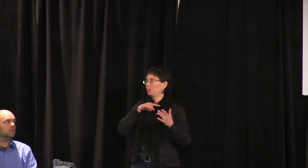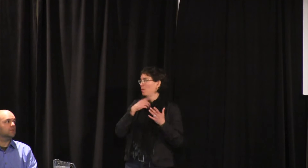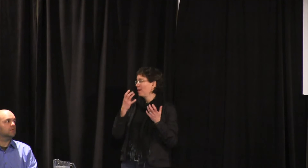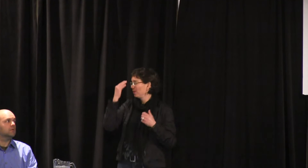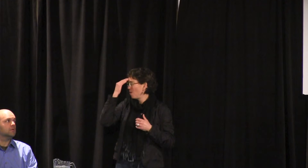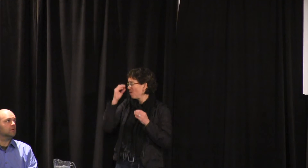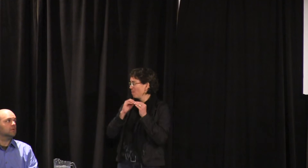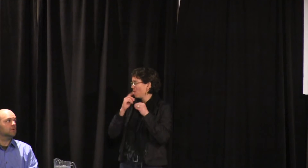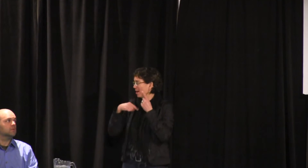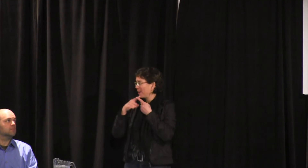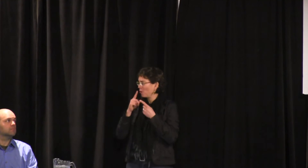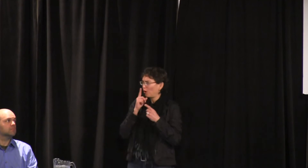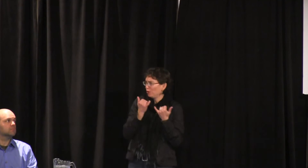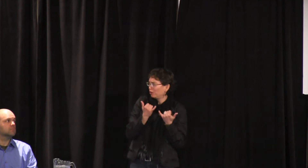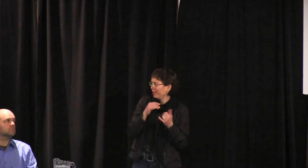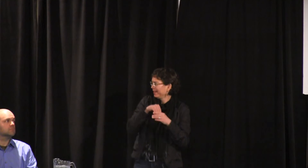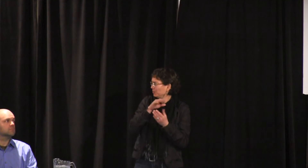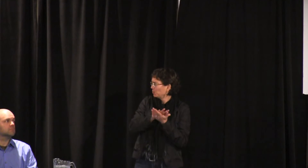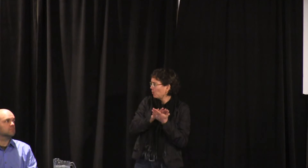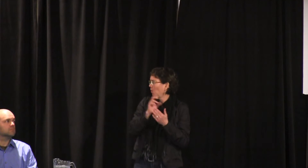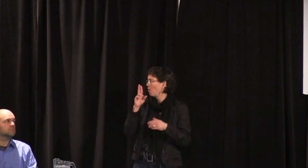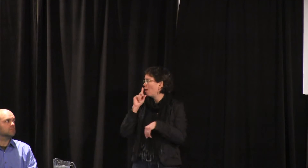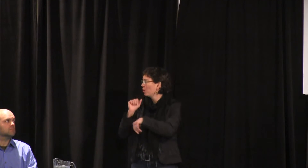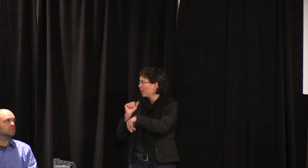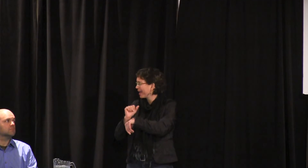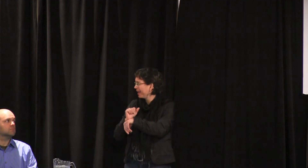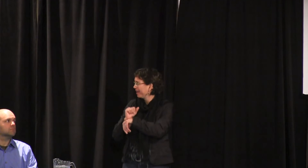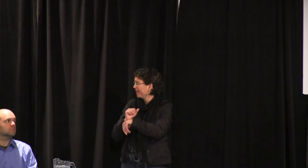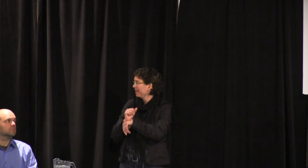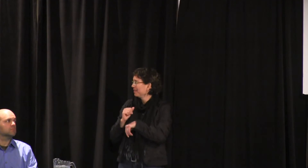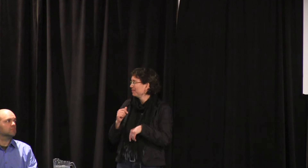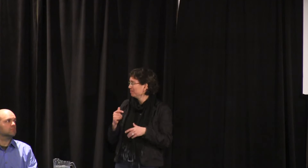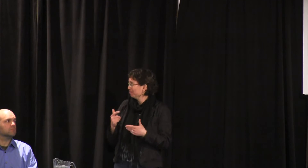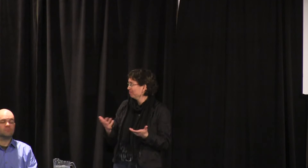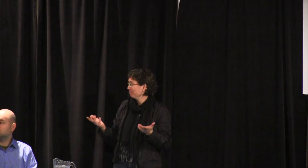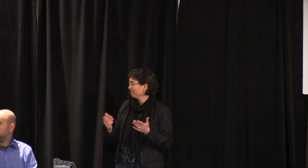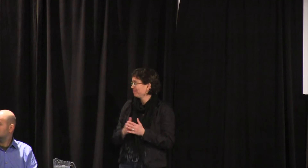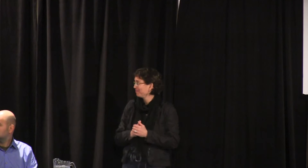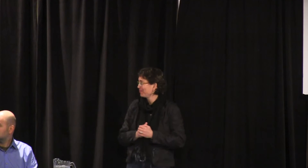One of the things we'd like to know more about is, Are you currently working or in school